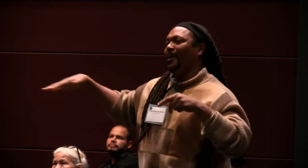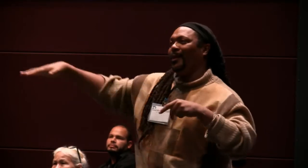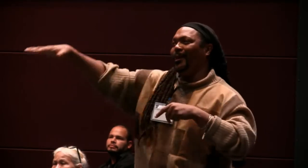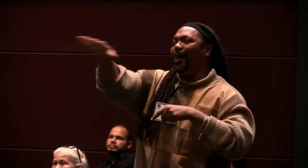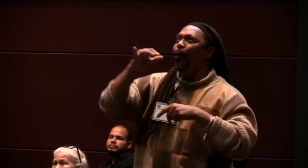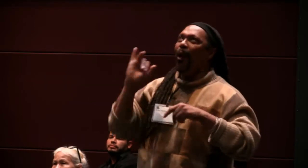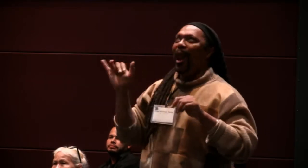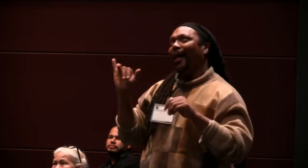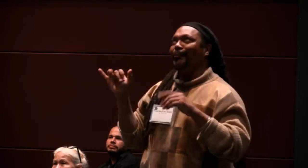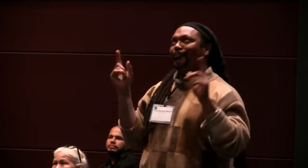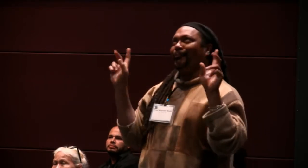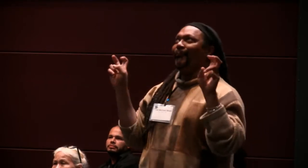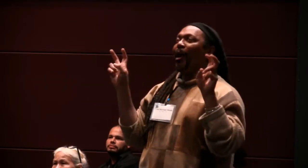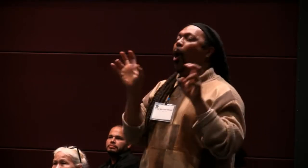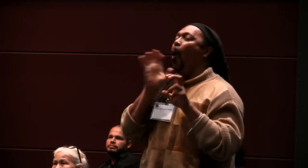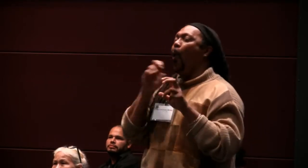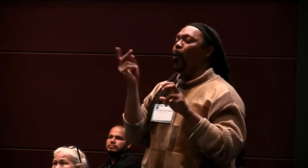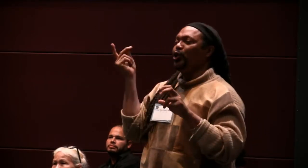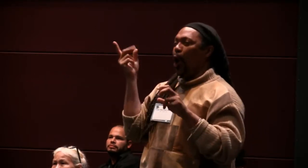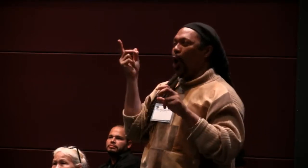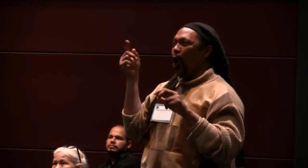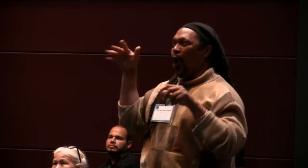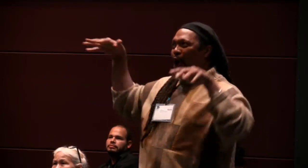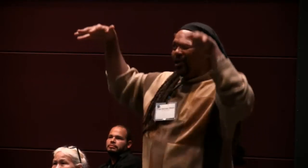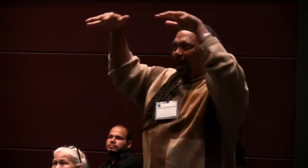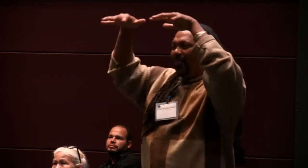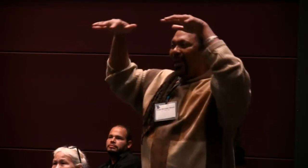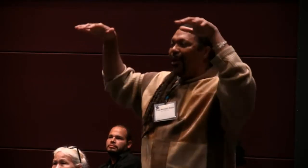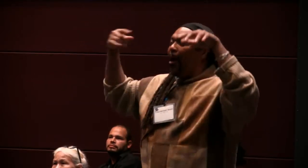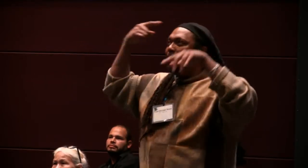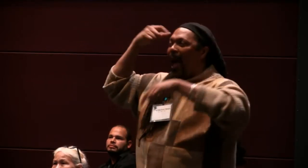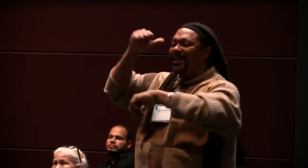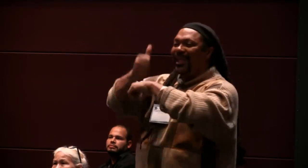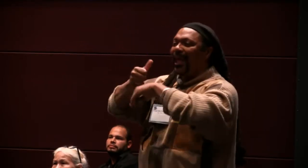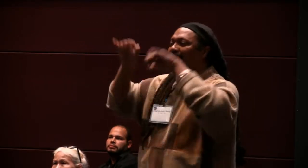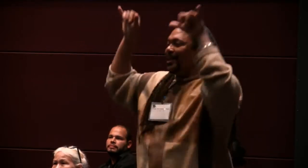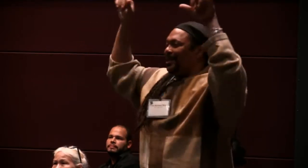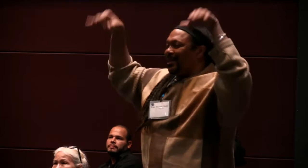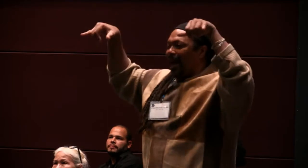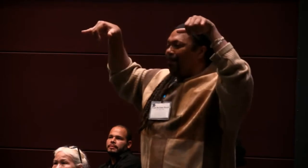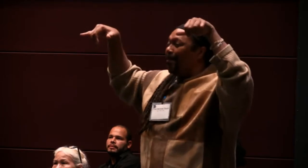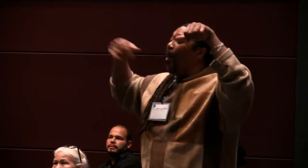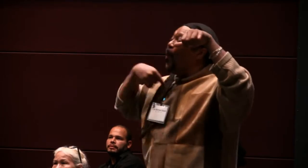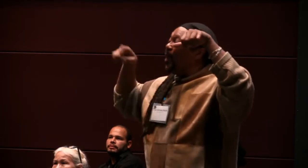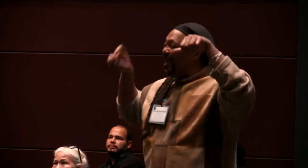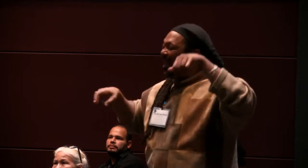We are doing things, but we're not doing enough. We could be a lot better.